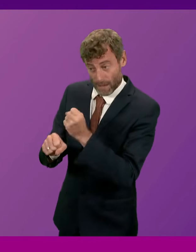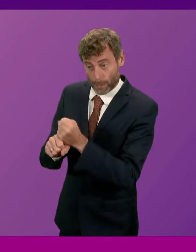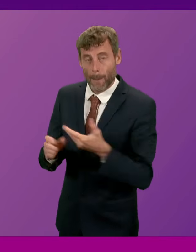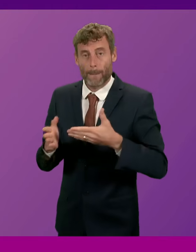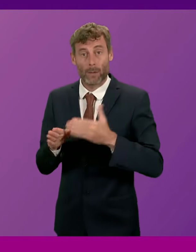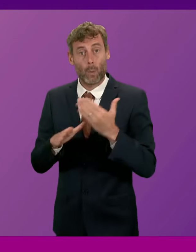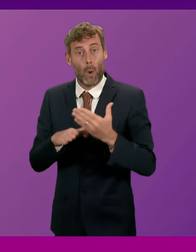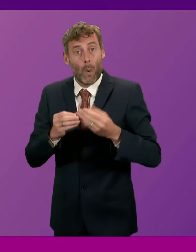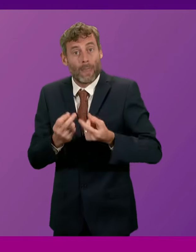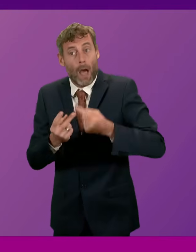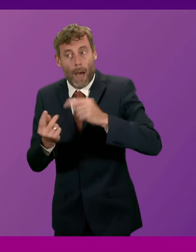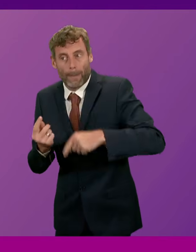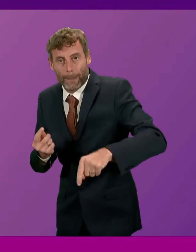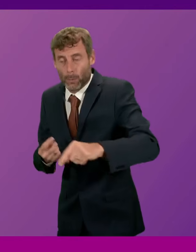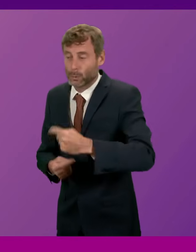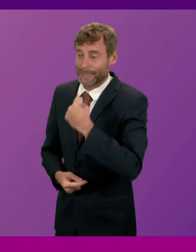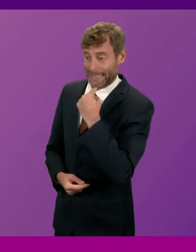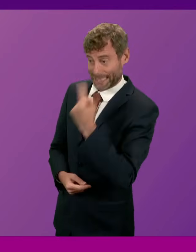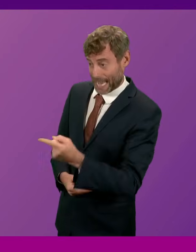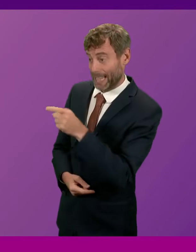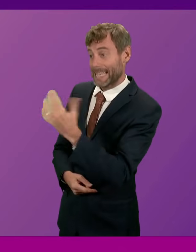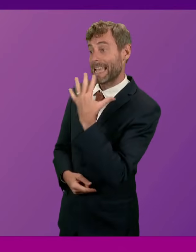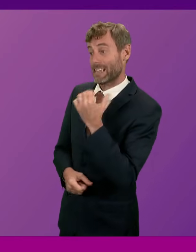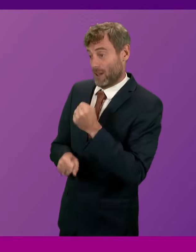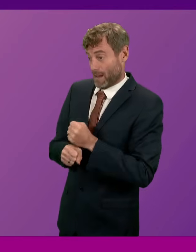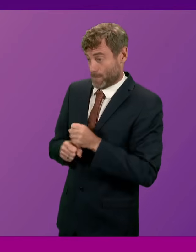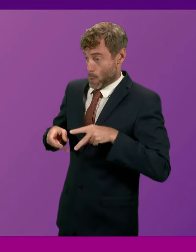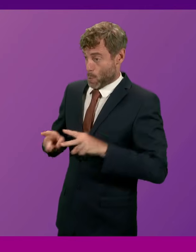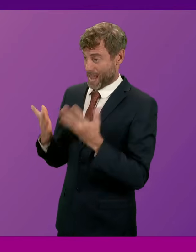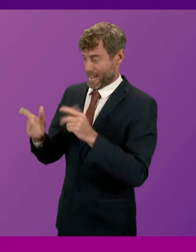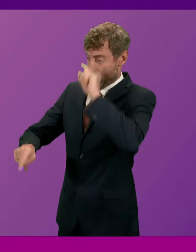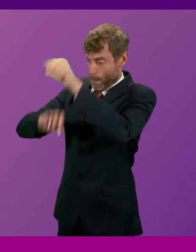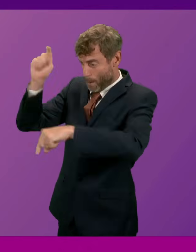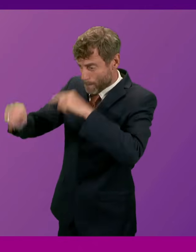it abundantly clear that the conduct of the Israeli Government is completely and utterly